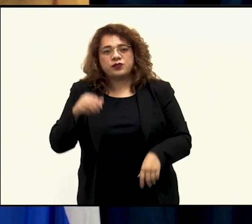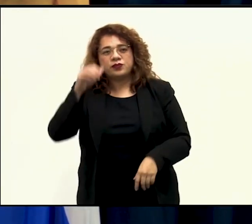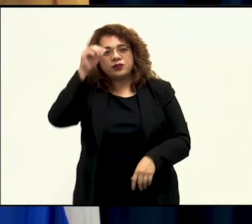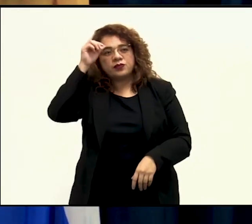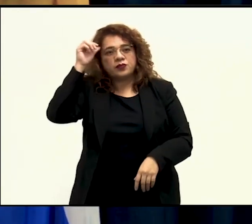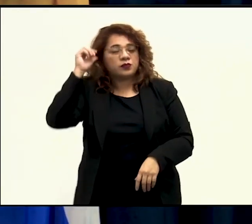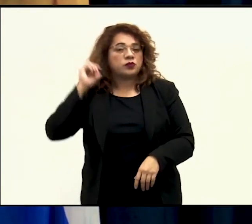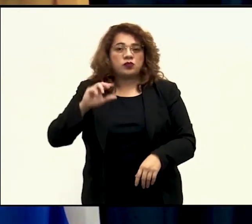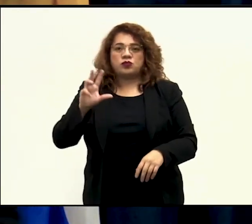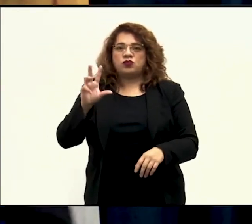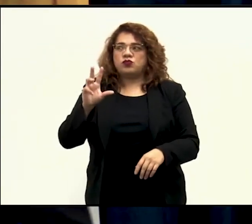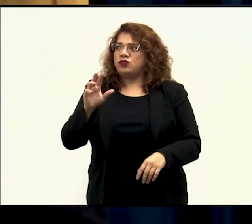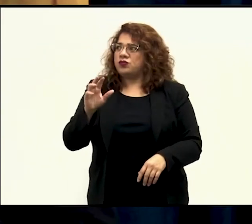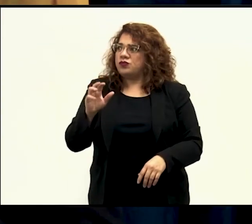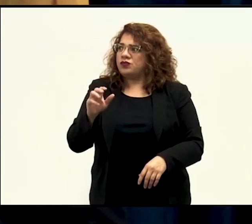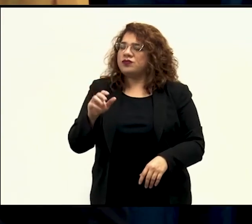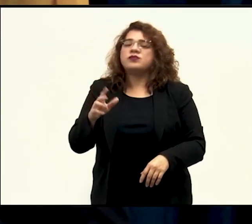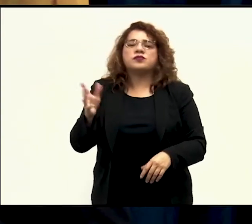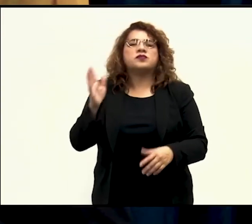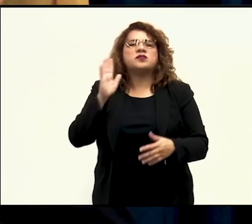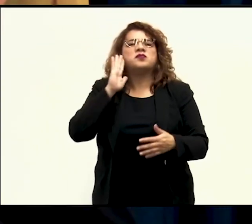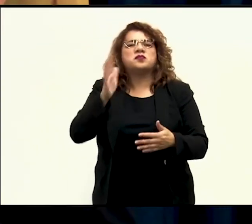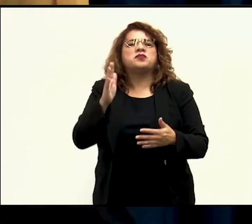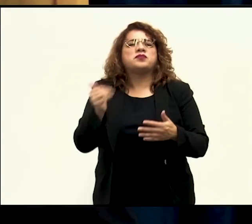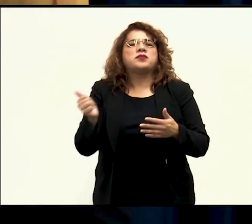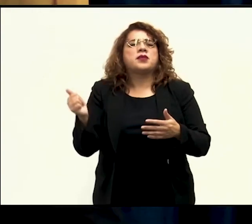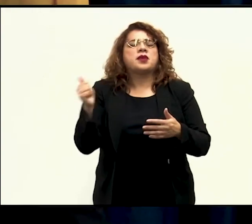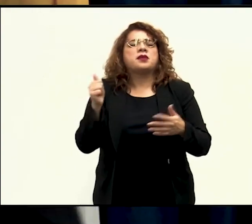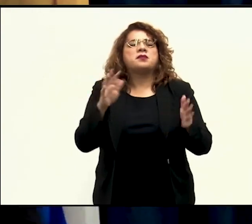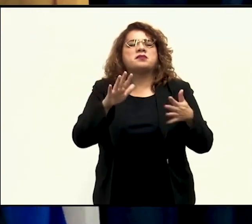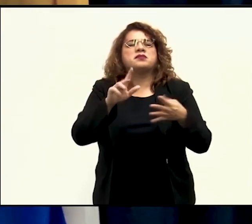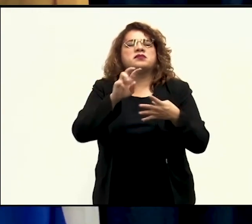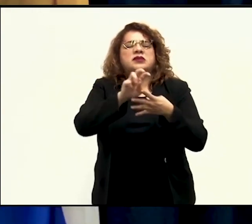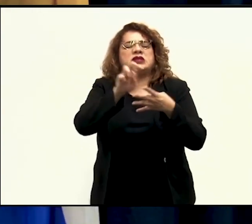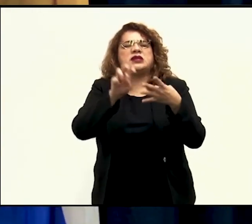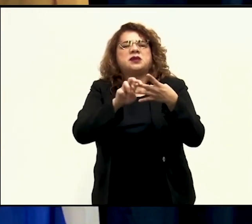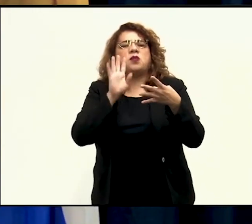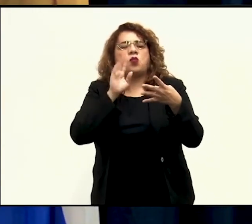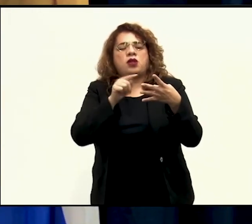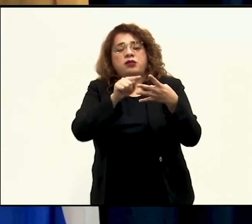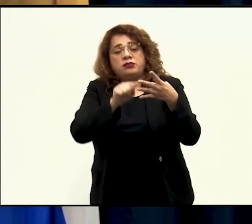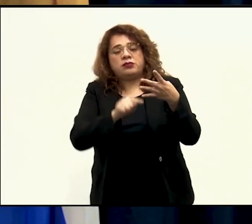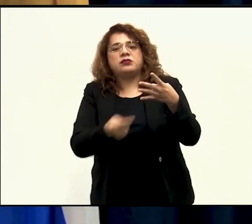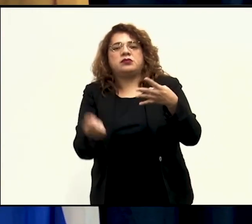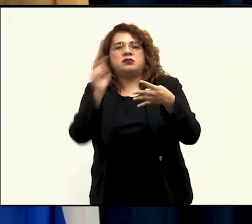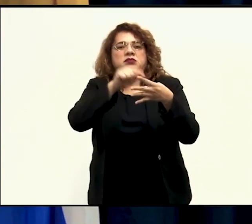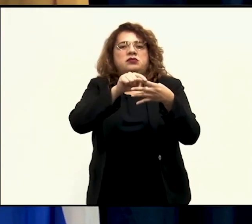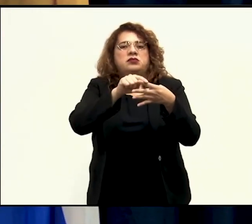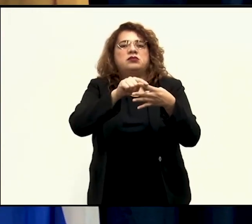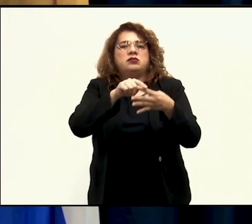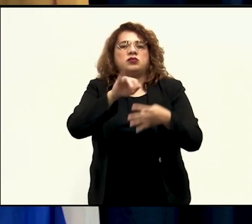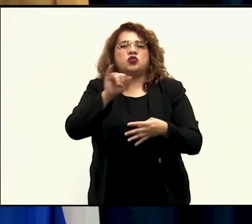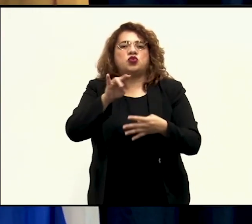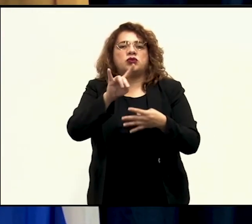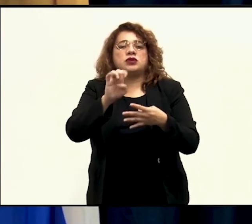Okay moving on. We'll go back to Julie, see if we can get her on. Moving on, next question comes from Hayley with the Press Telegram.